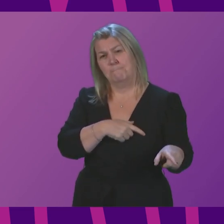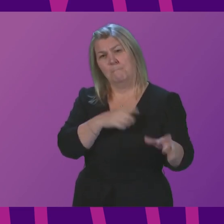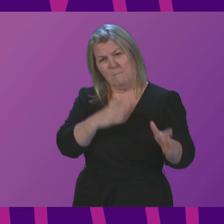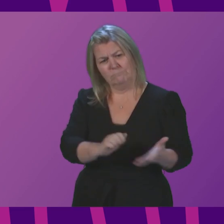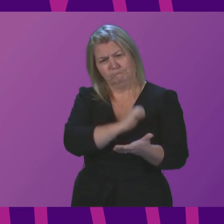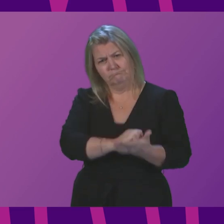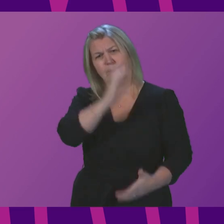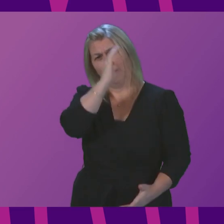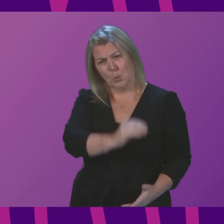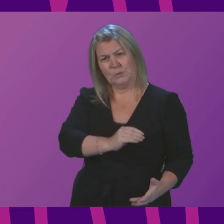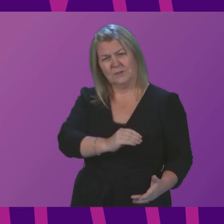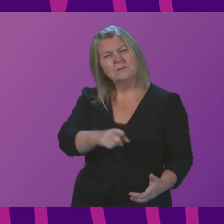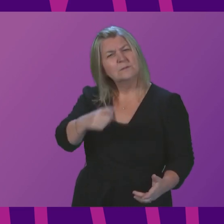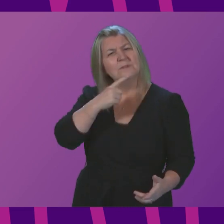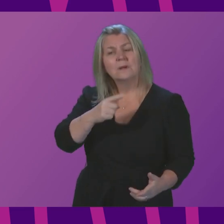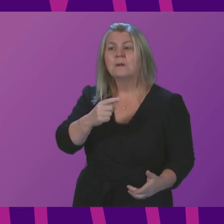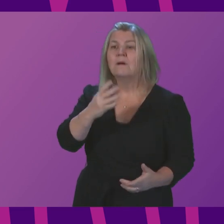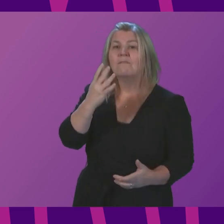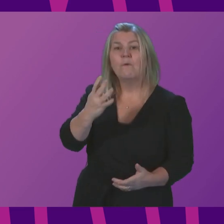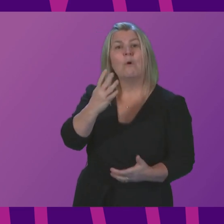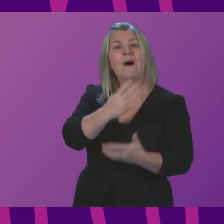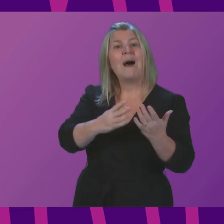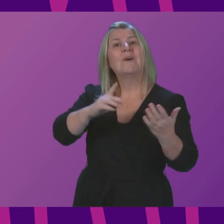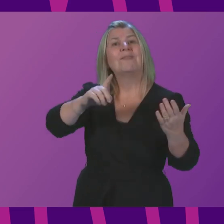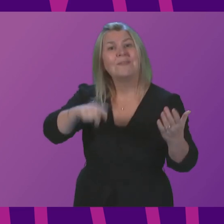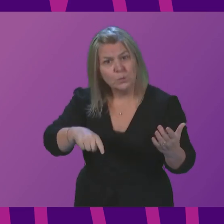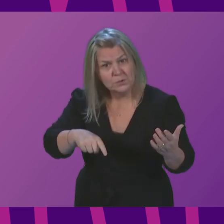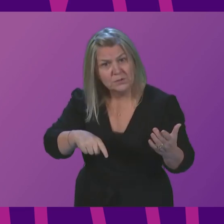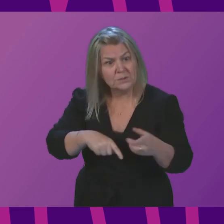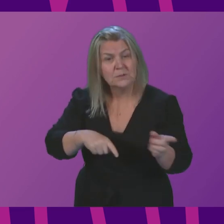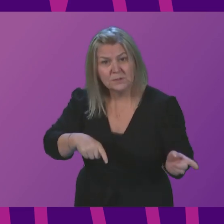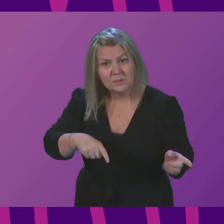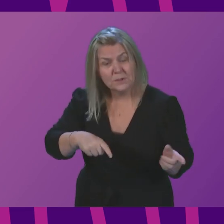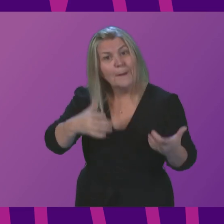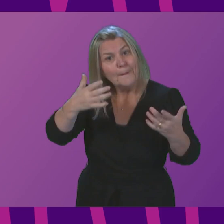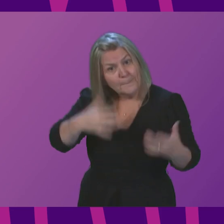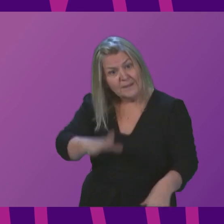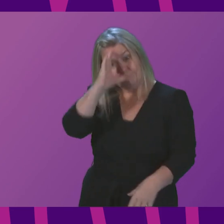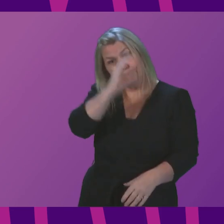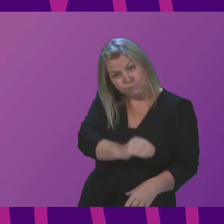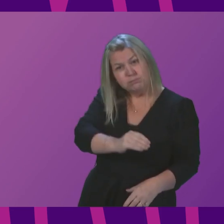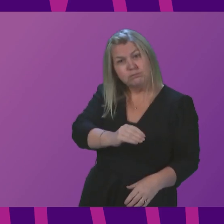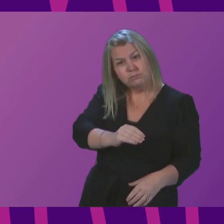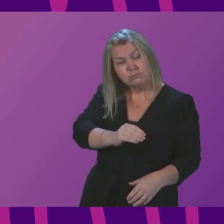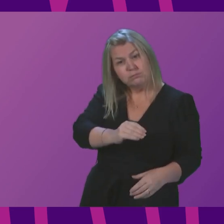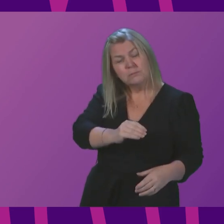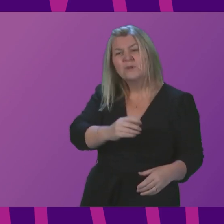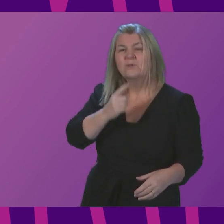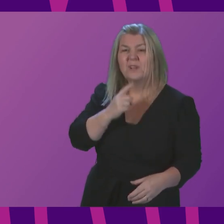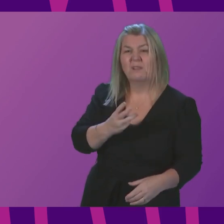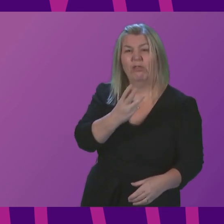which was about how many of the 4,500 victims of the offences that I mentioned have been